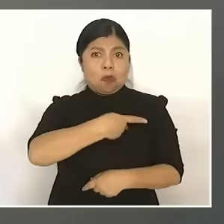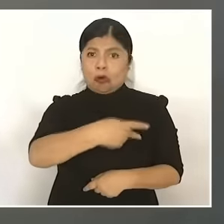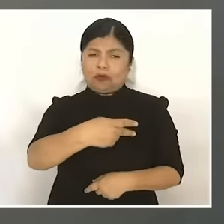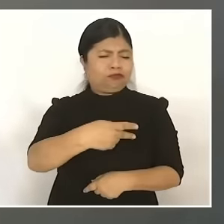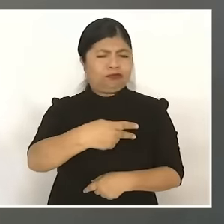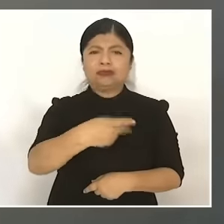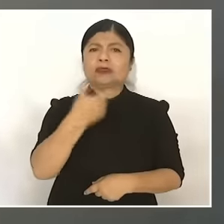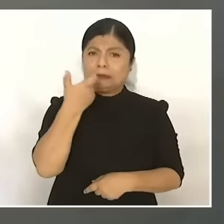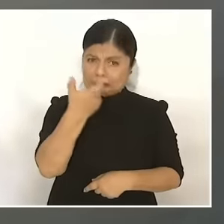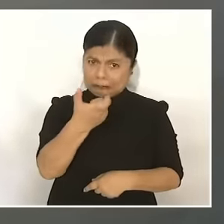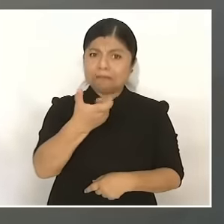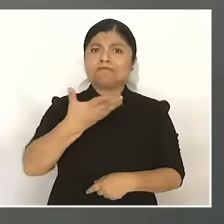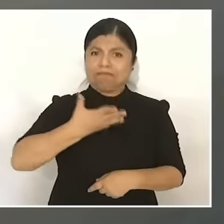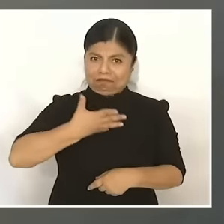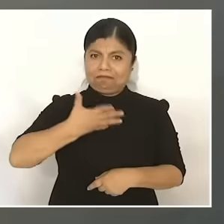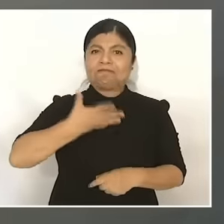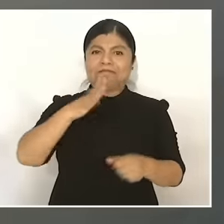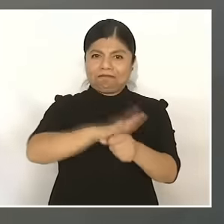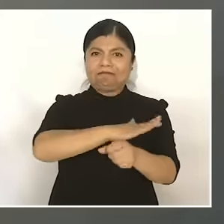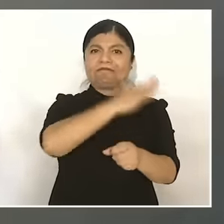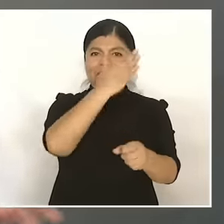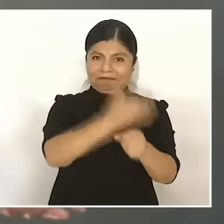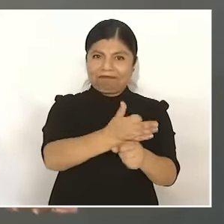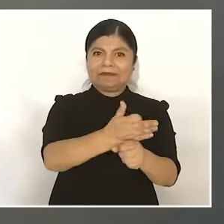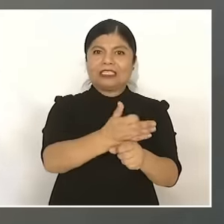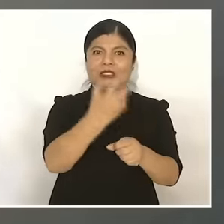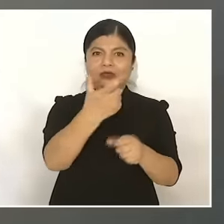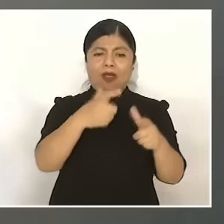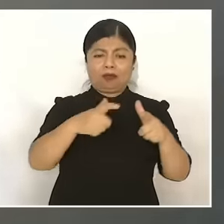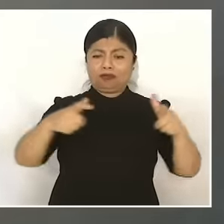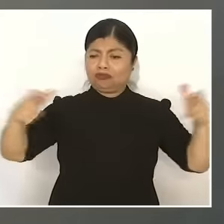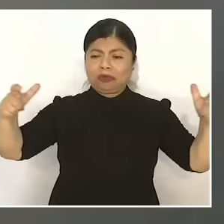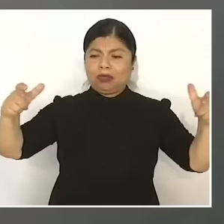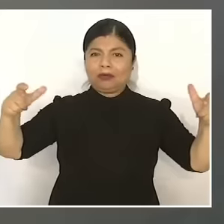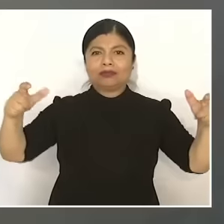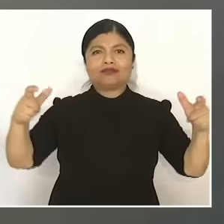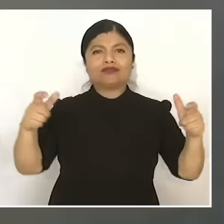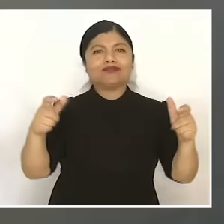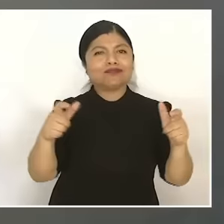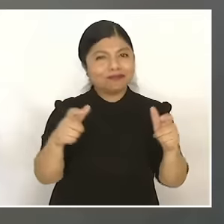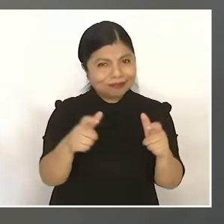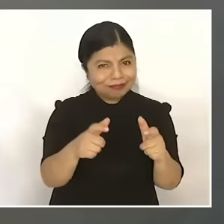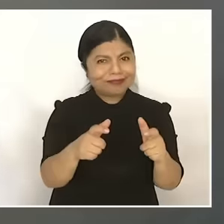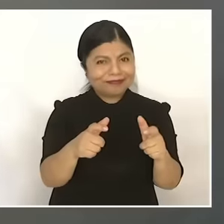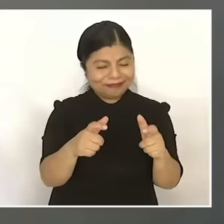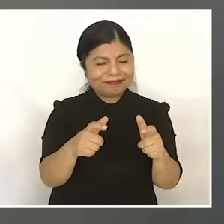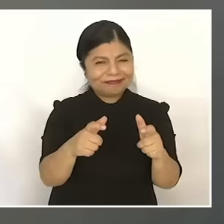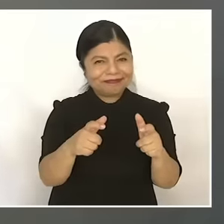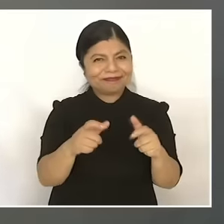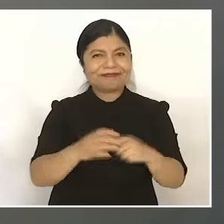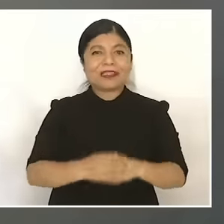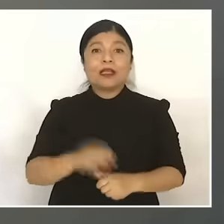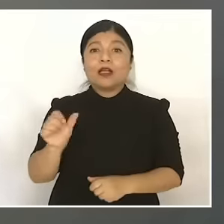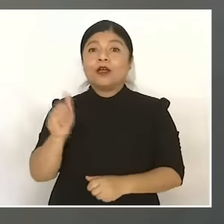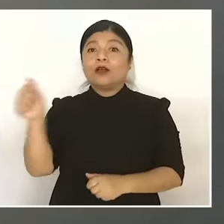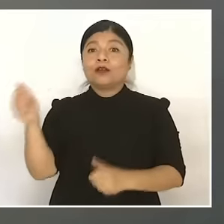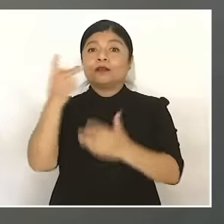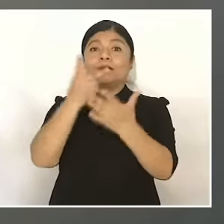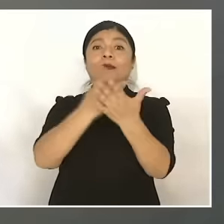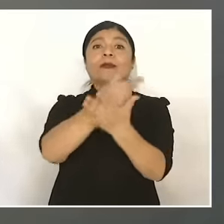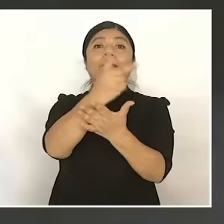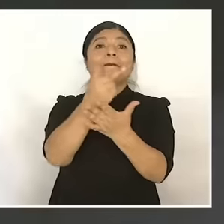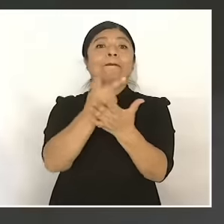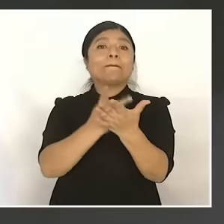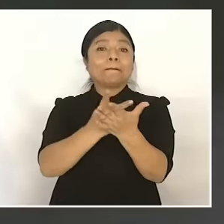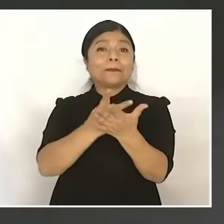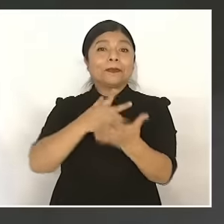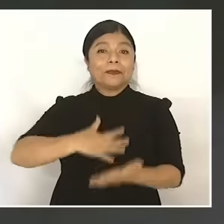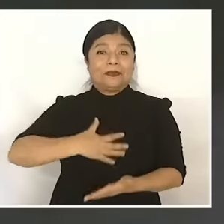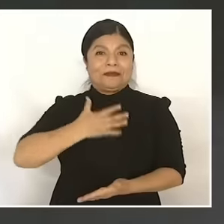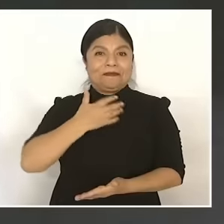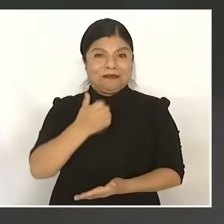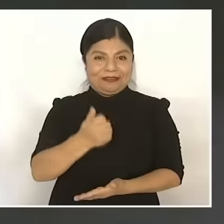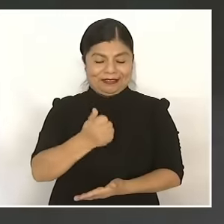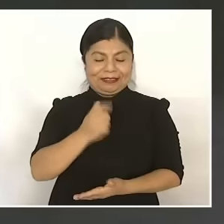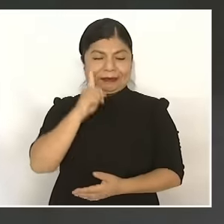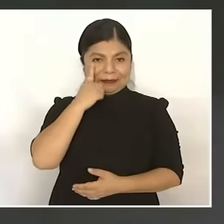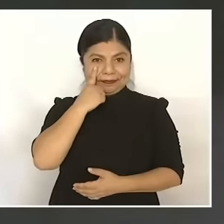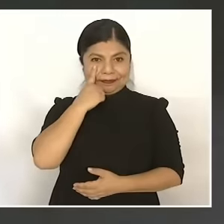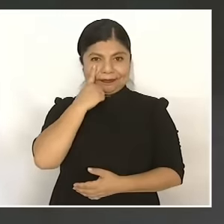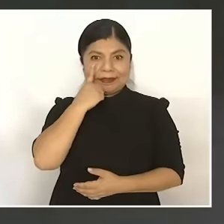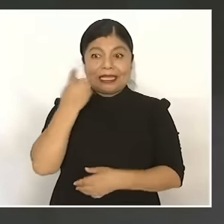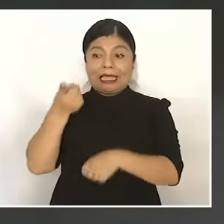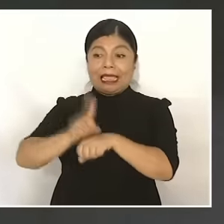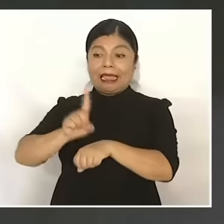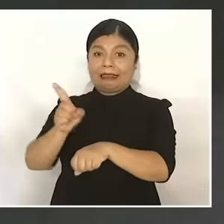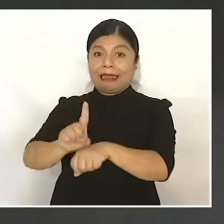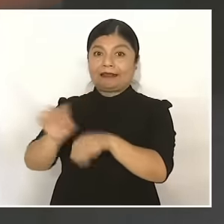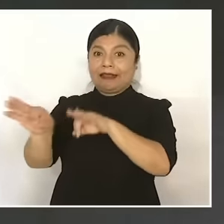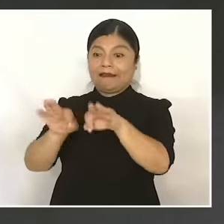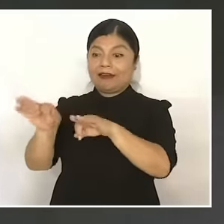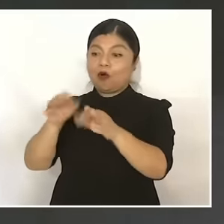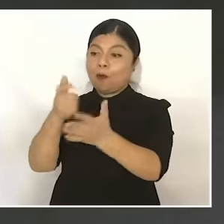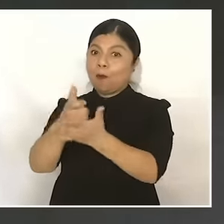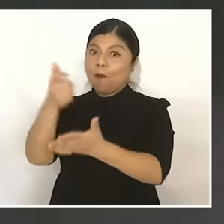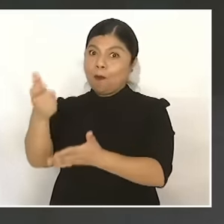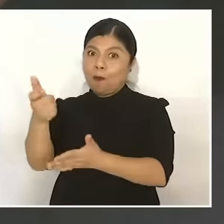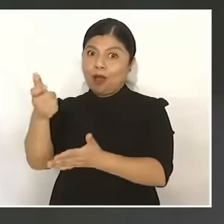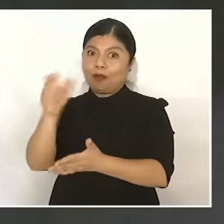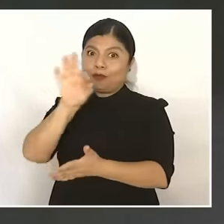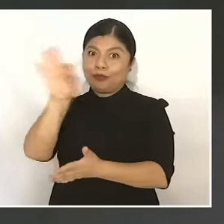Mexicans were the welfare programs, the salary increased like never before in 40 50 years and